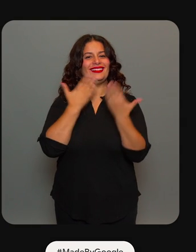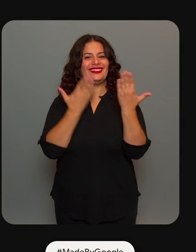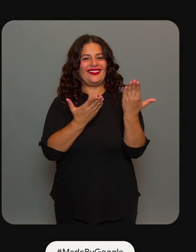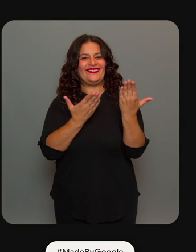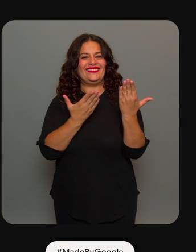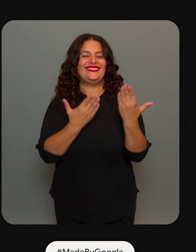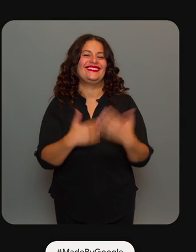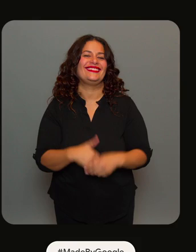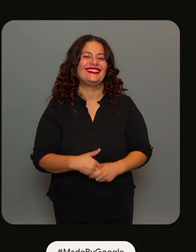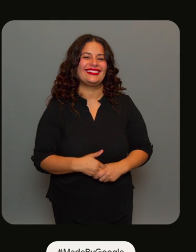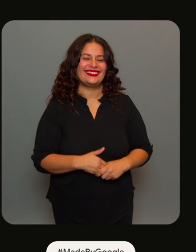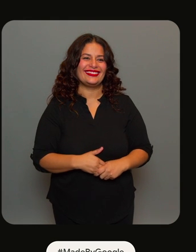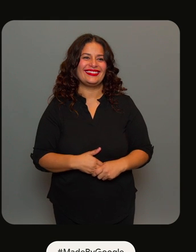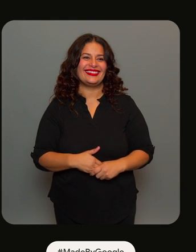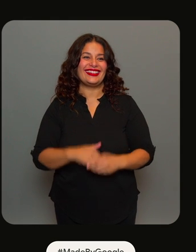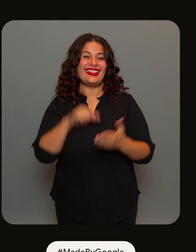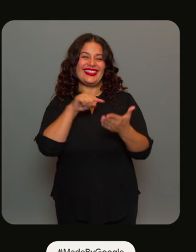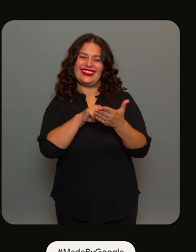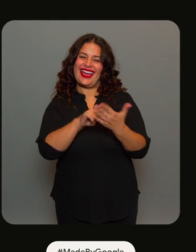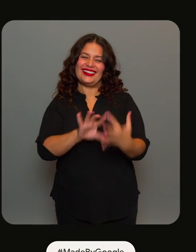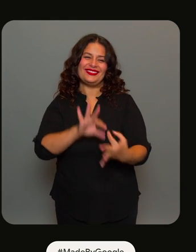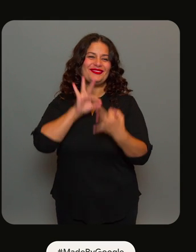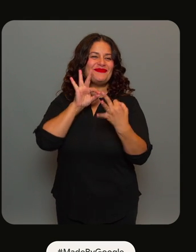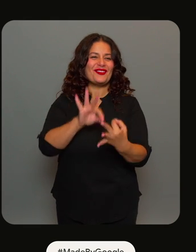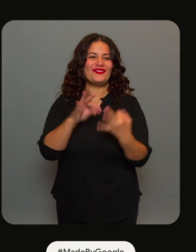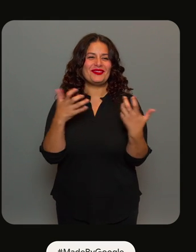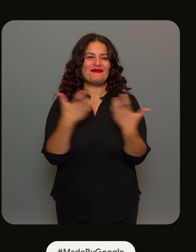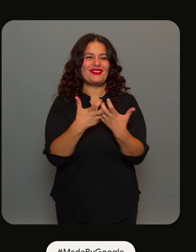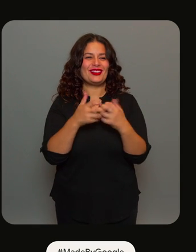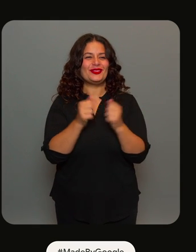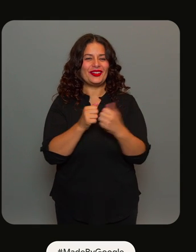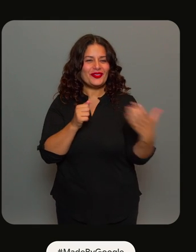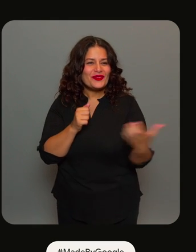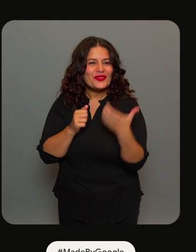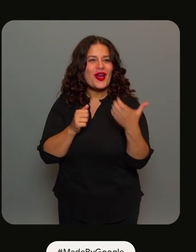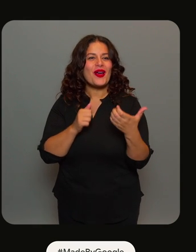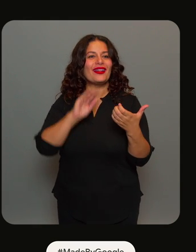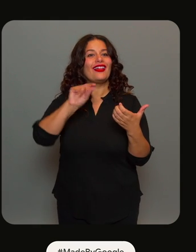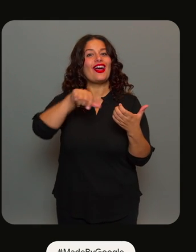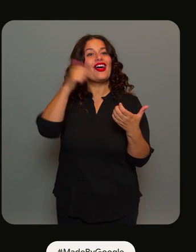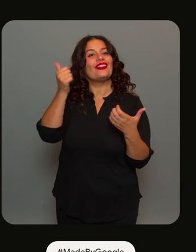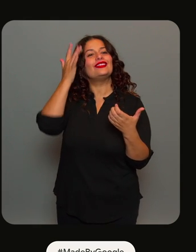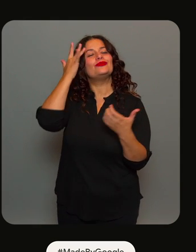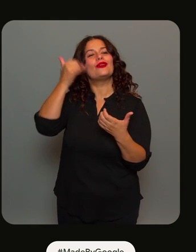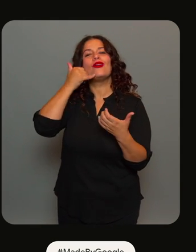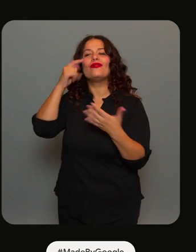It's the perfect companion to your Pixel phone and your smart home devices.